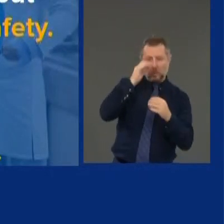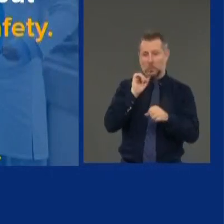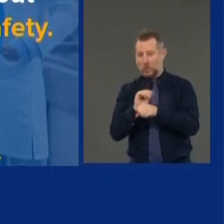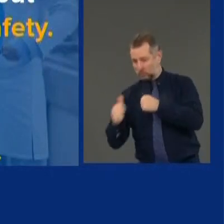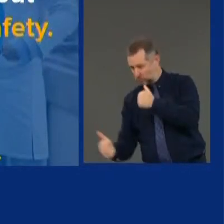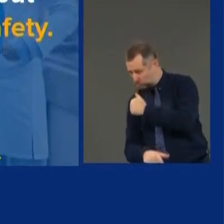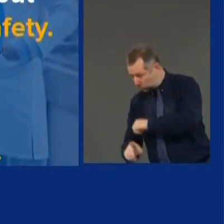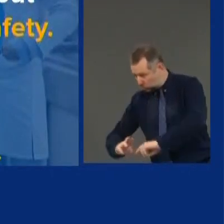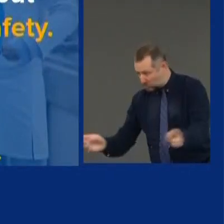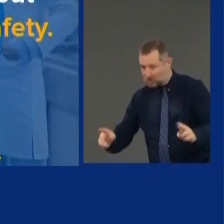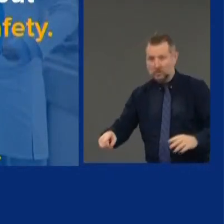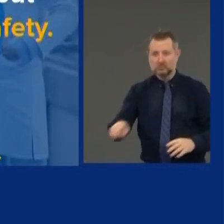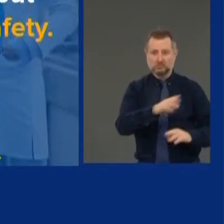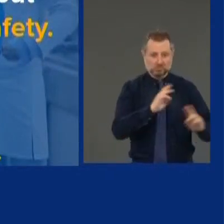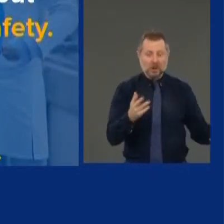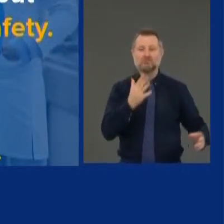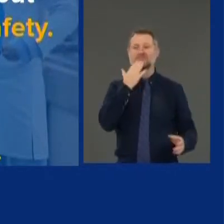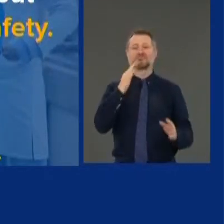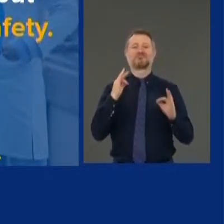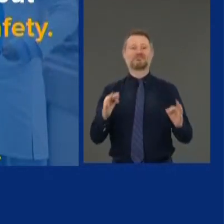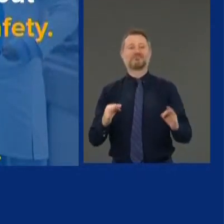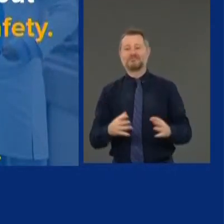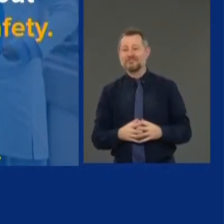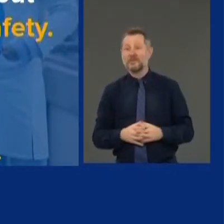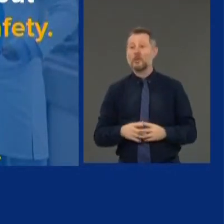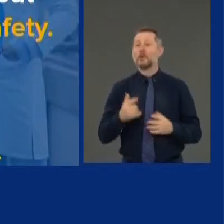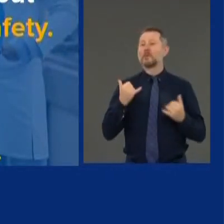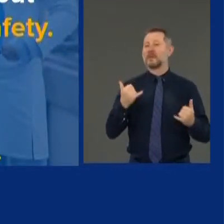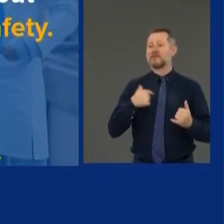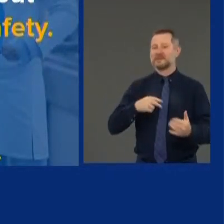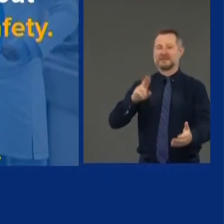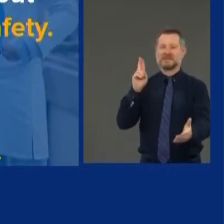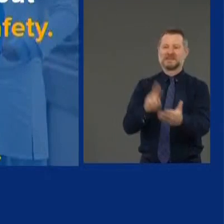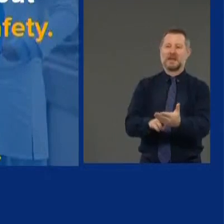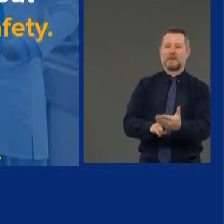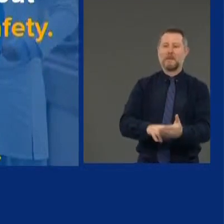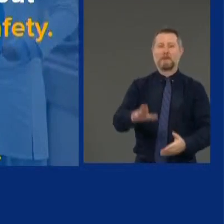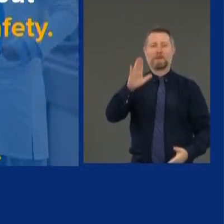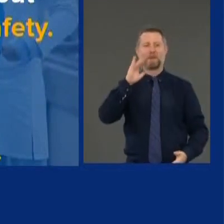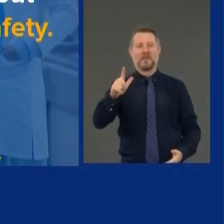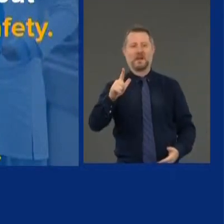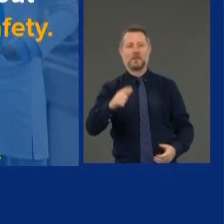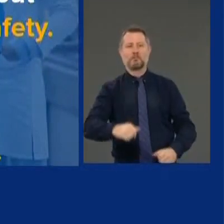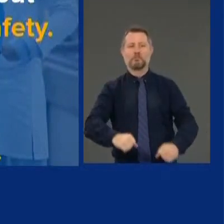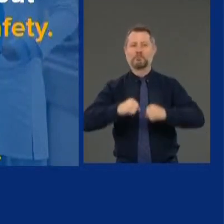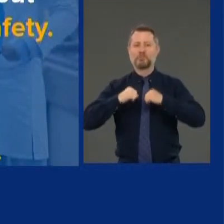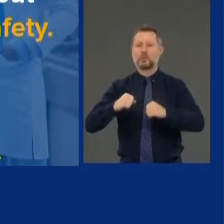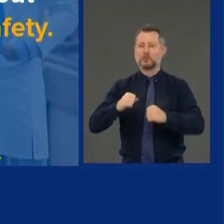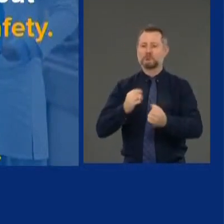IF THEY HAD THE PLANS IN PLACE. IF THE EMPLOYEES ARE READY AND IF THE LOCAL GOVERNMENTS ARE READY.